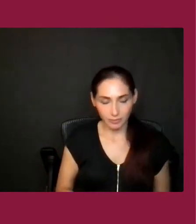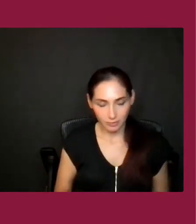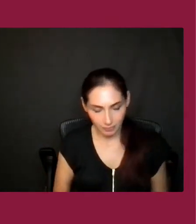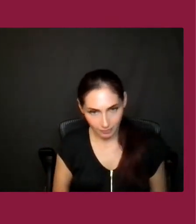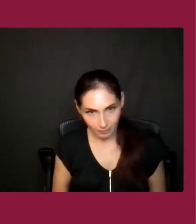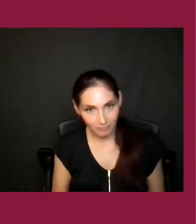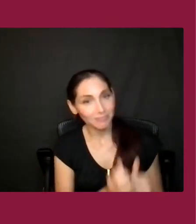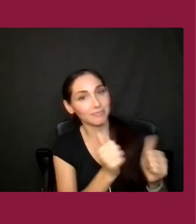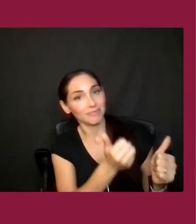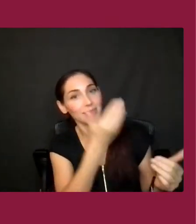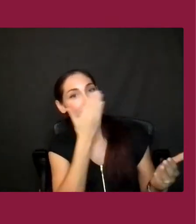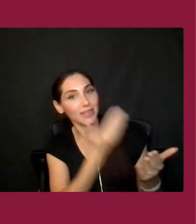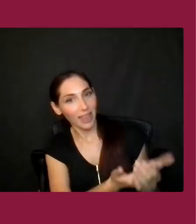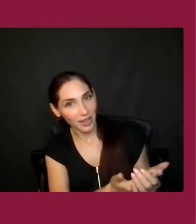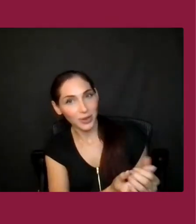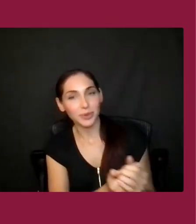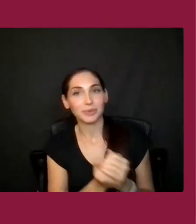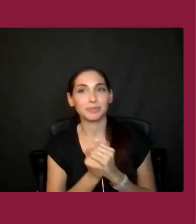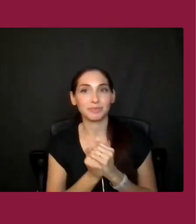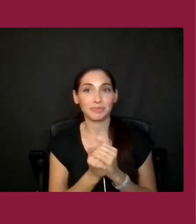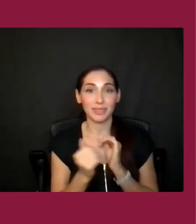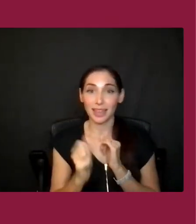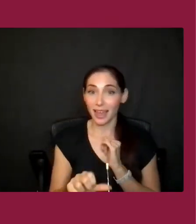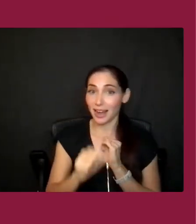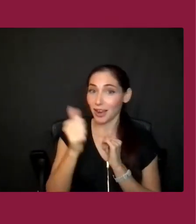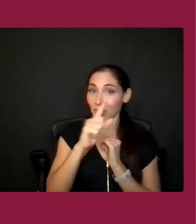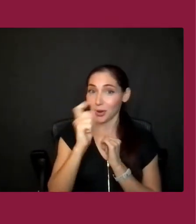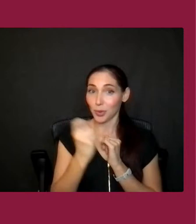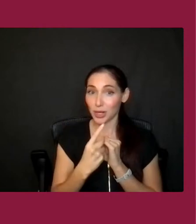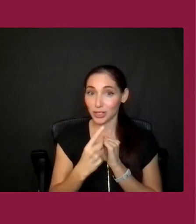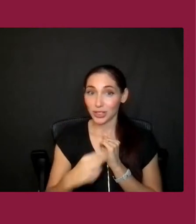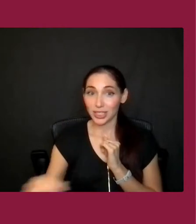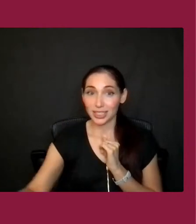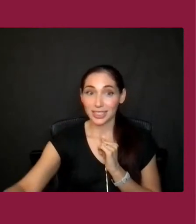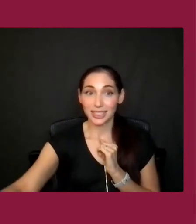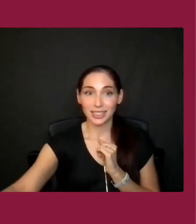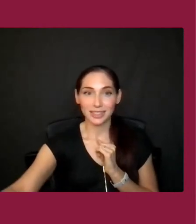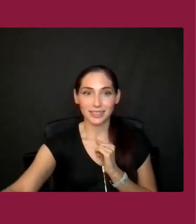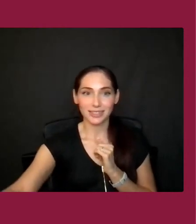Thank you. Any other questions? Thank you so much.